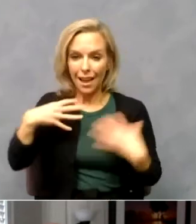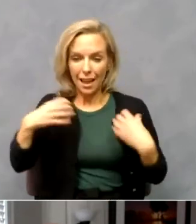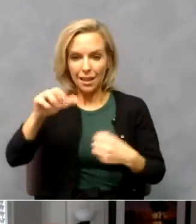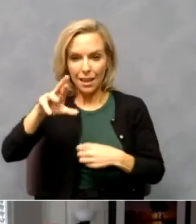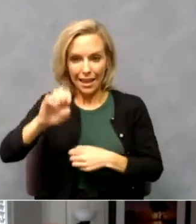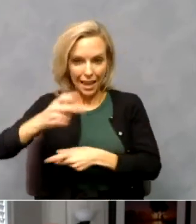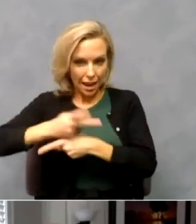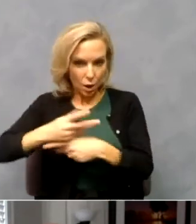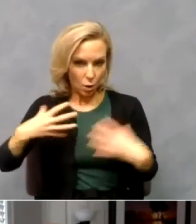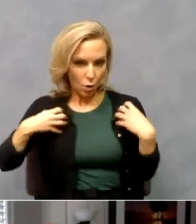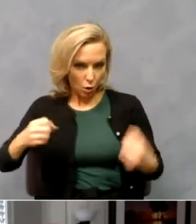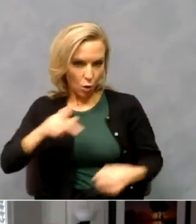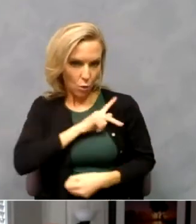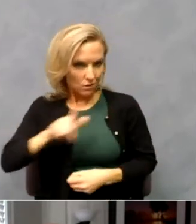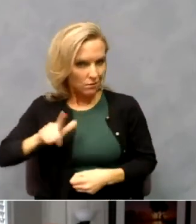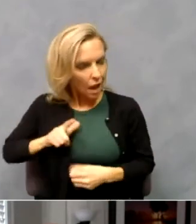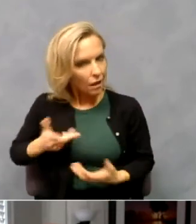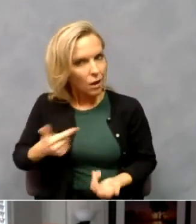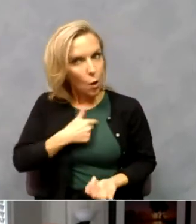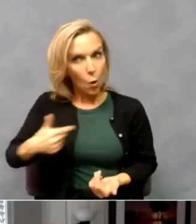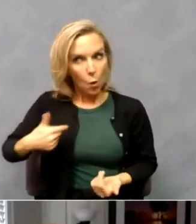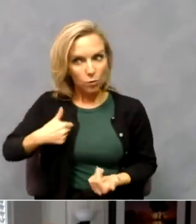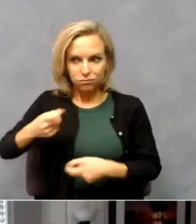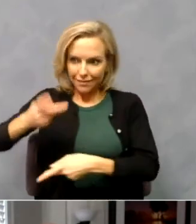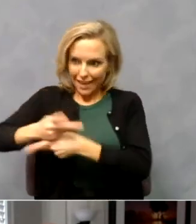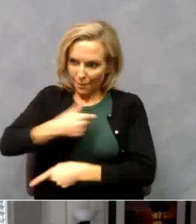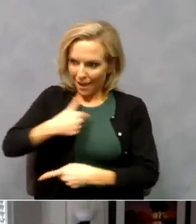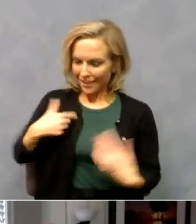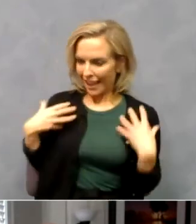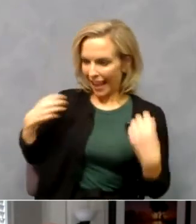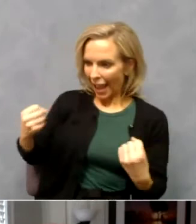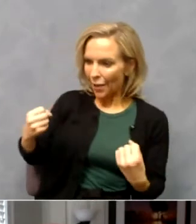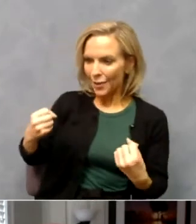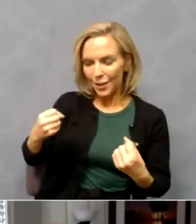and well, and when we're sick, we need them to help take care of us. And we've